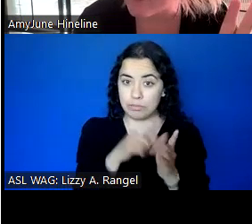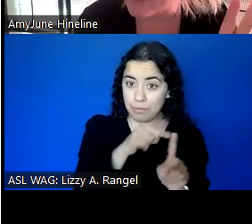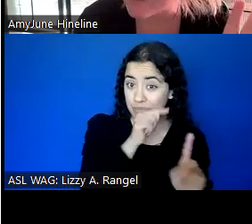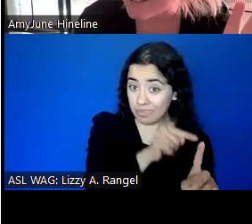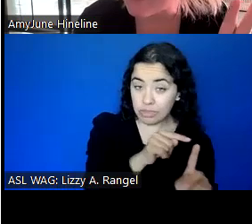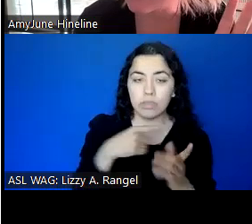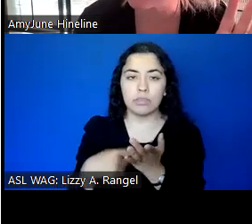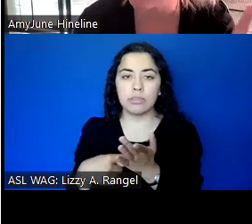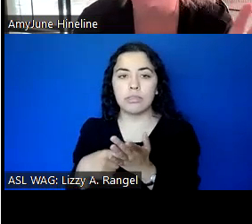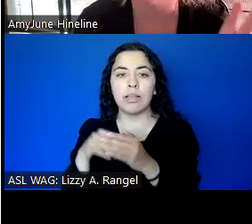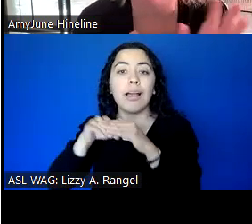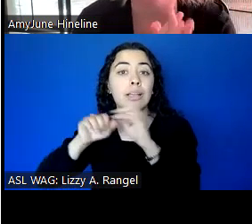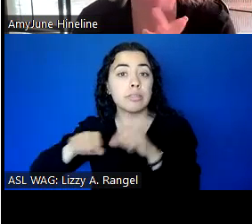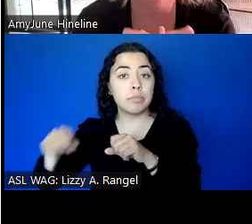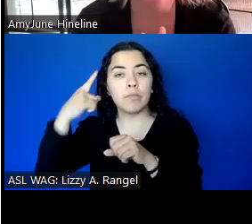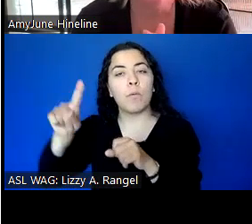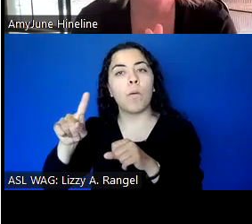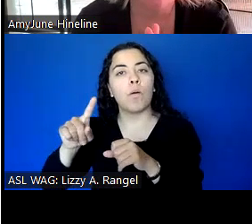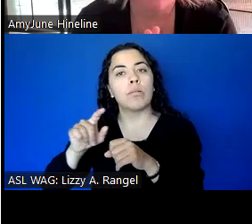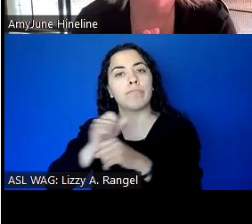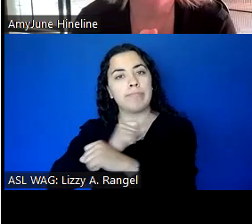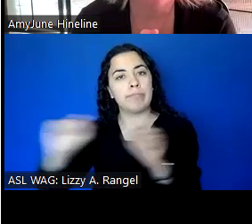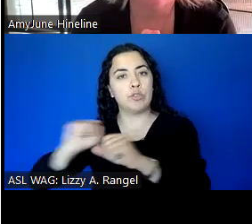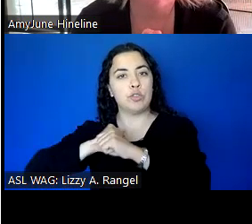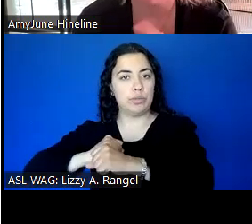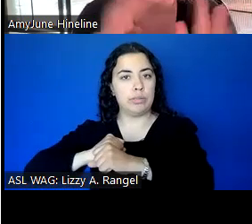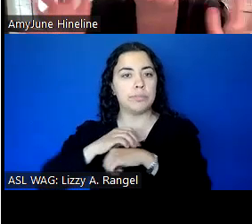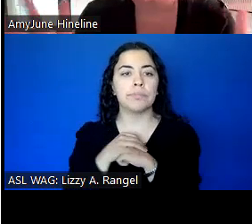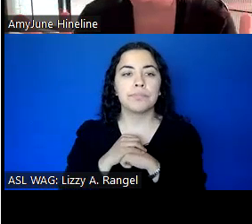copy-and-paste functionality is great, along with tools to fill in those credentials.